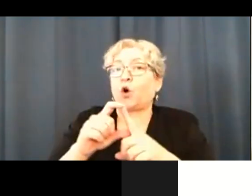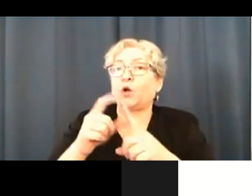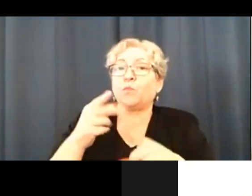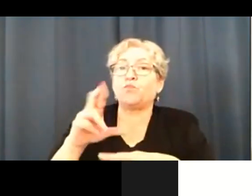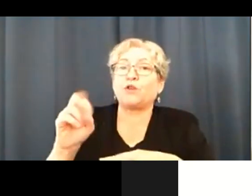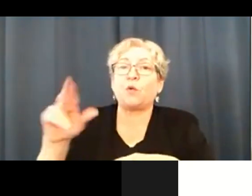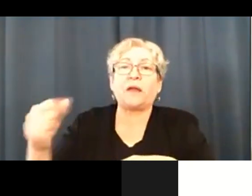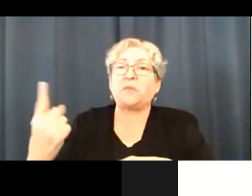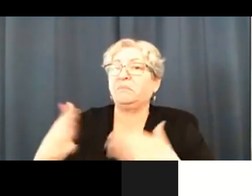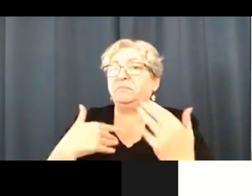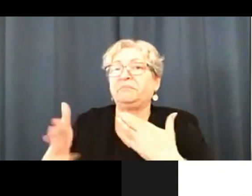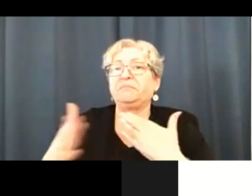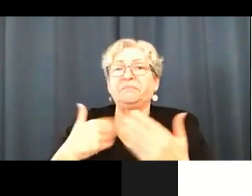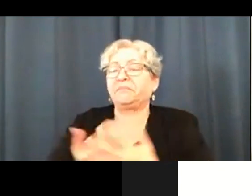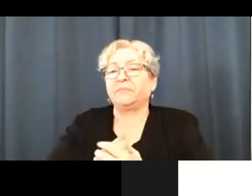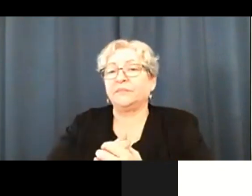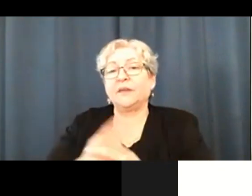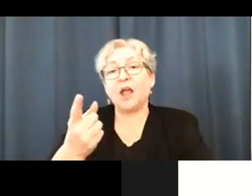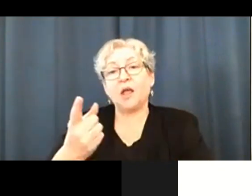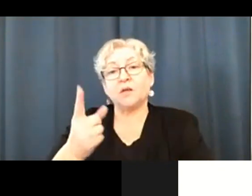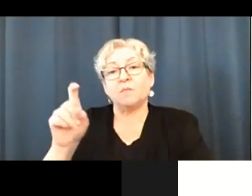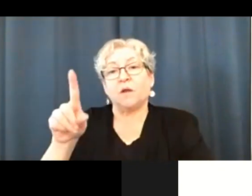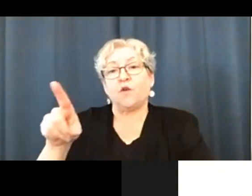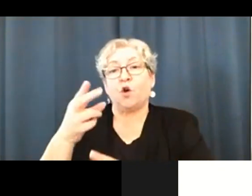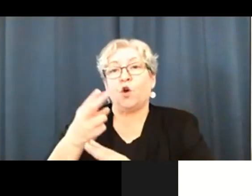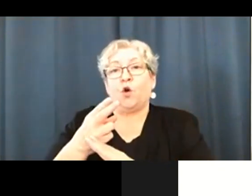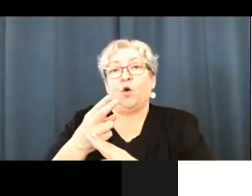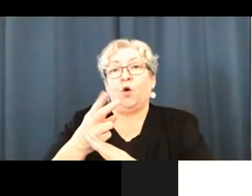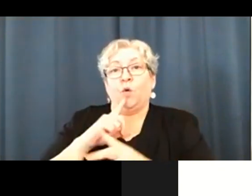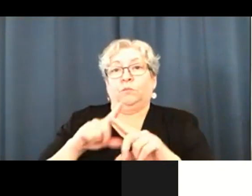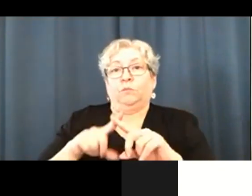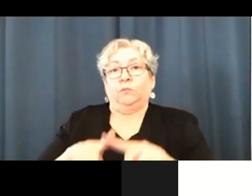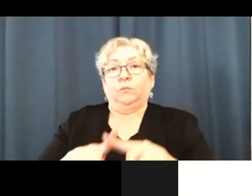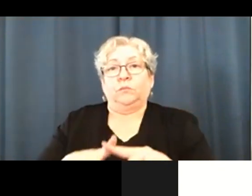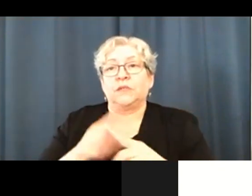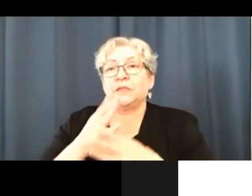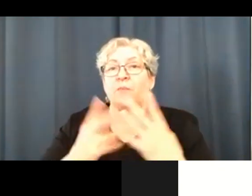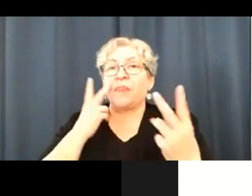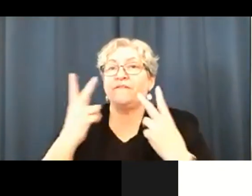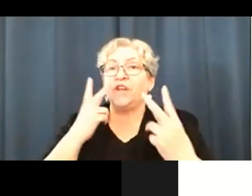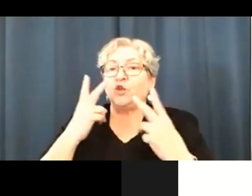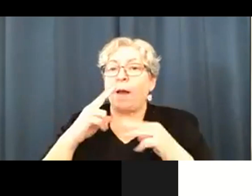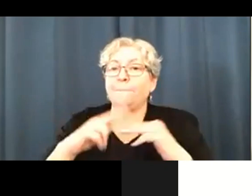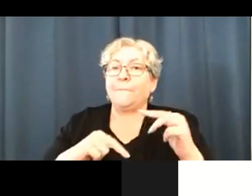It's more like if you are going to rely on some of like the visual builder tools that are in WordPress